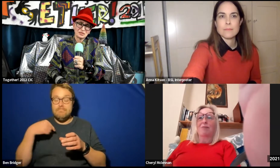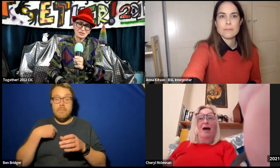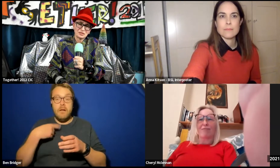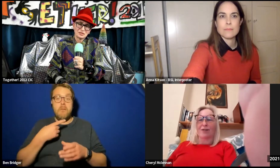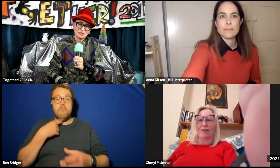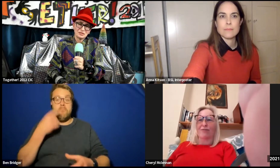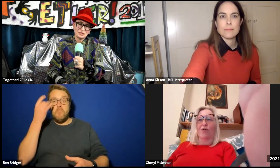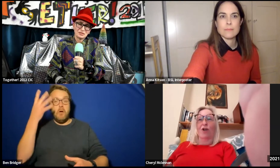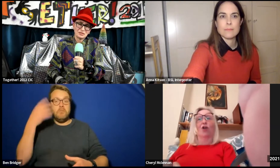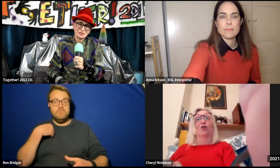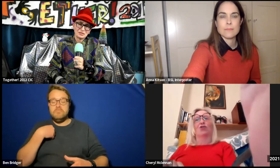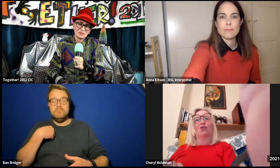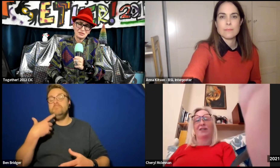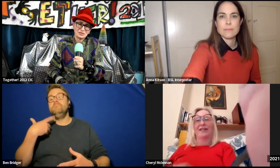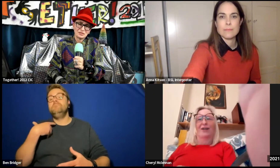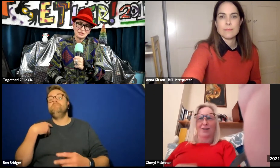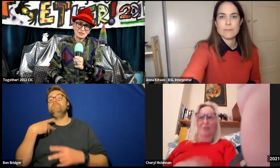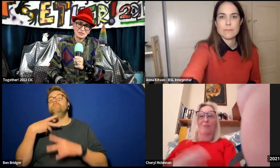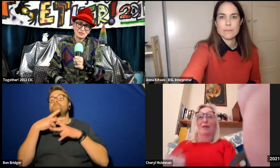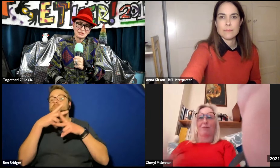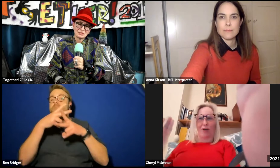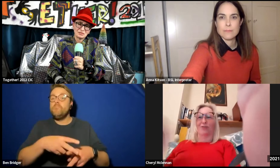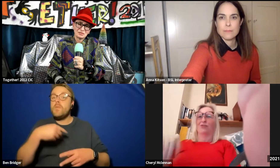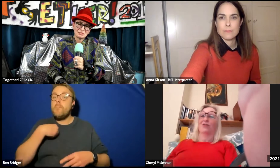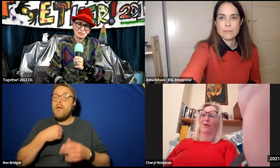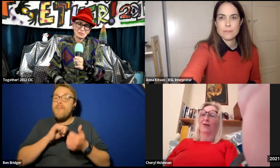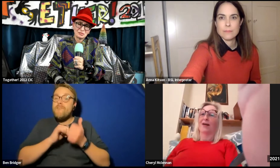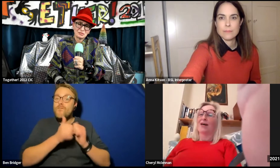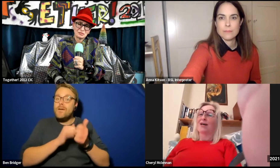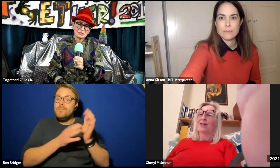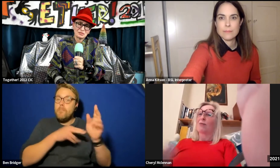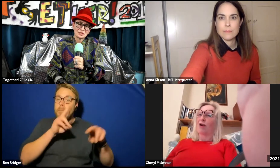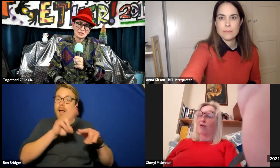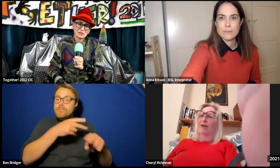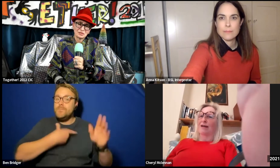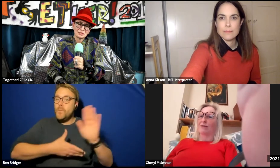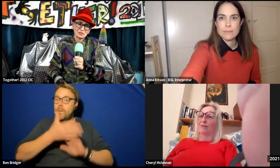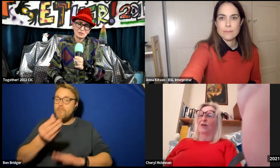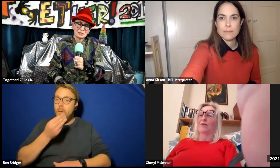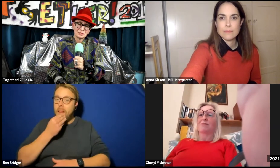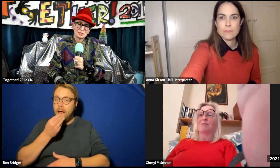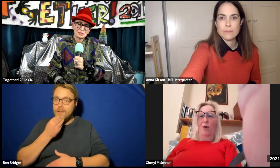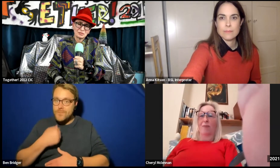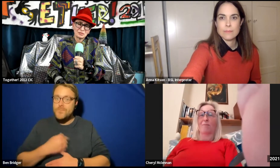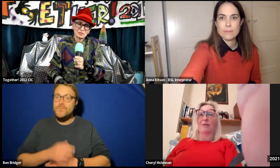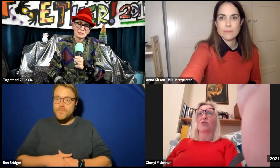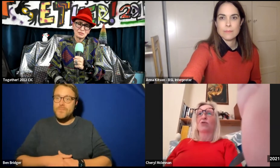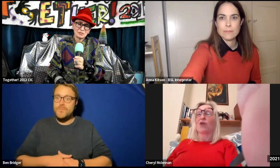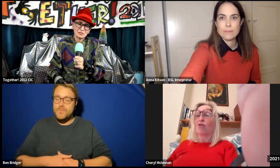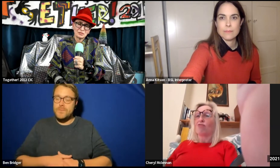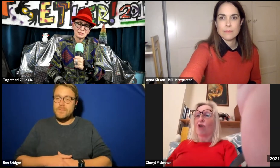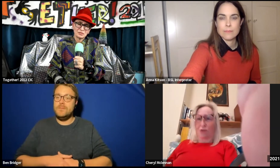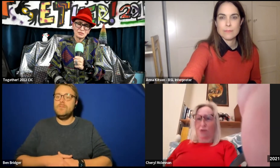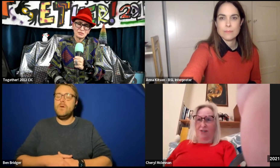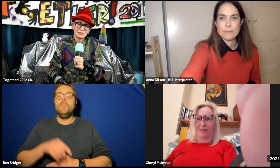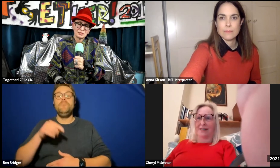parents for lunch, dinner to me, but lunch. So we got round so this poem is called no roast today.